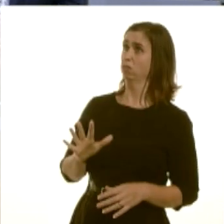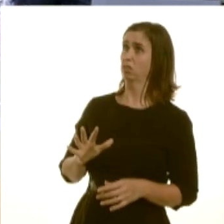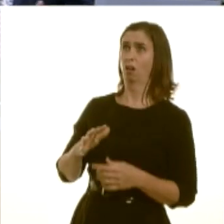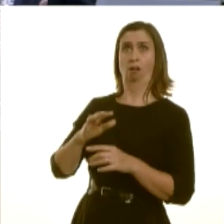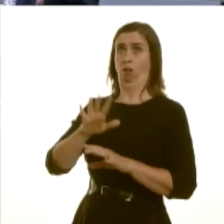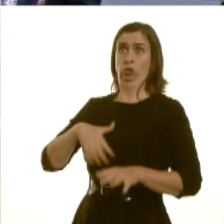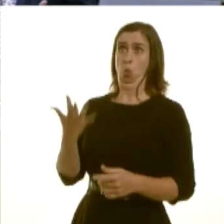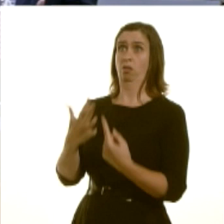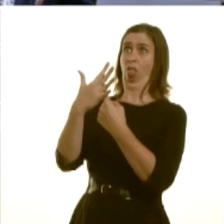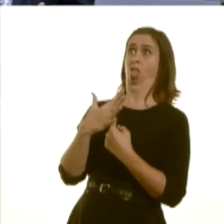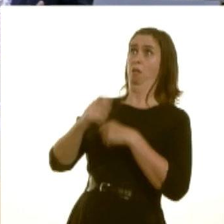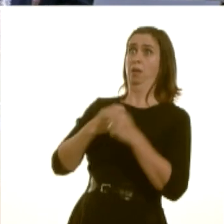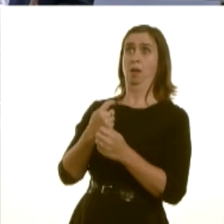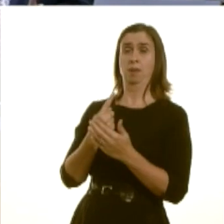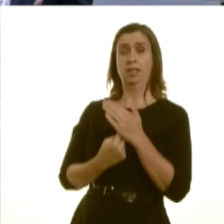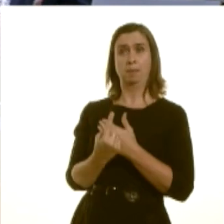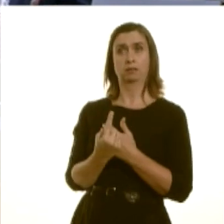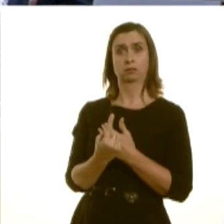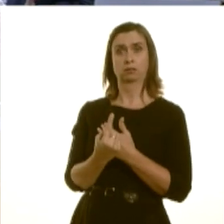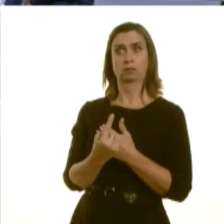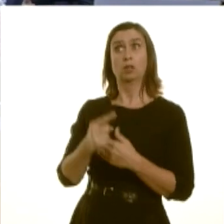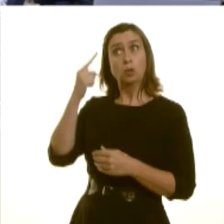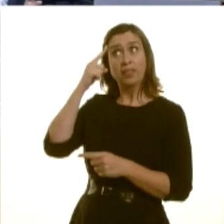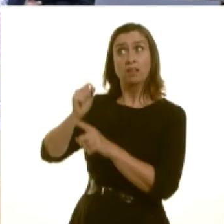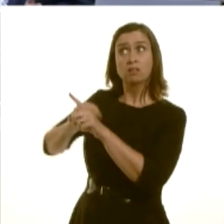the First Minister agree with me that the door that will be opened is the one that offers